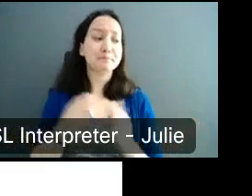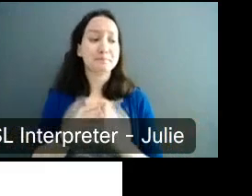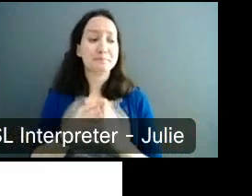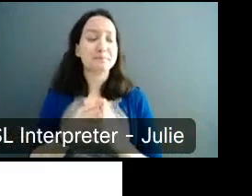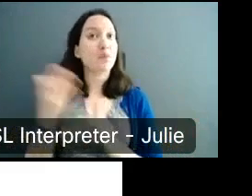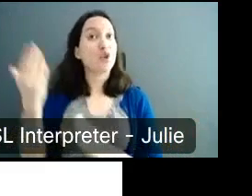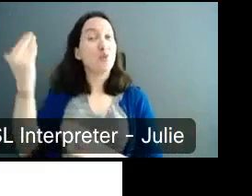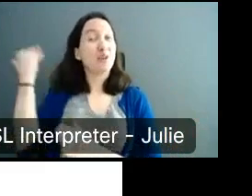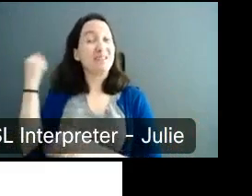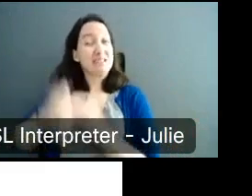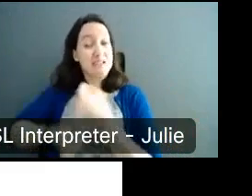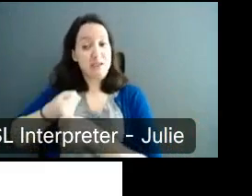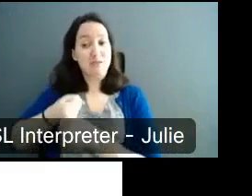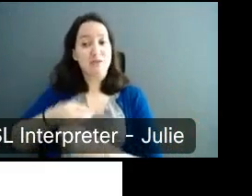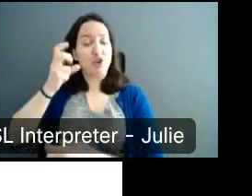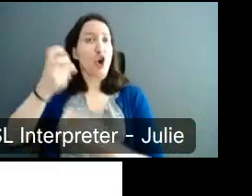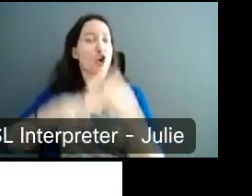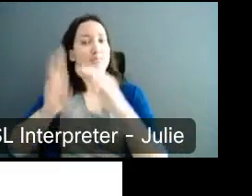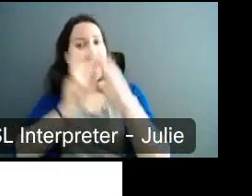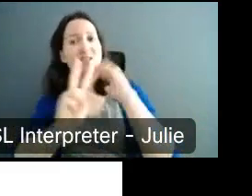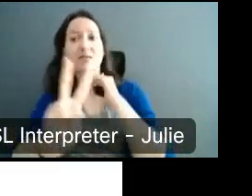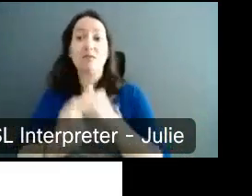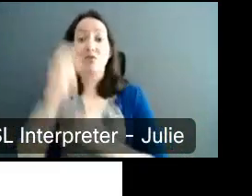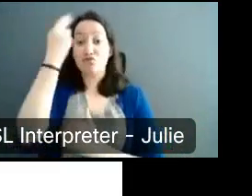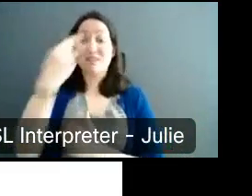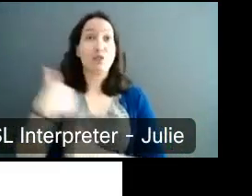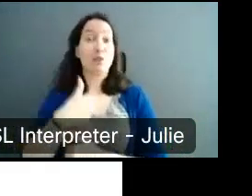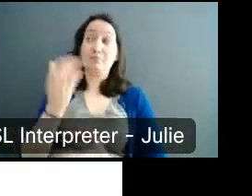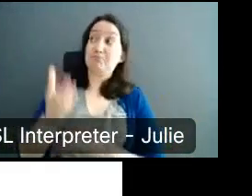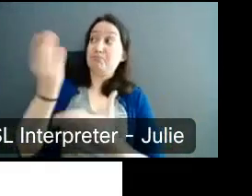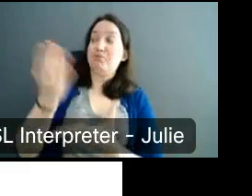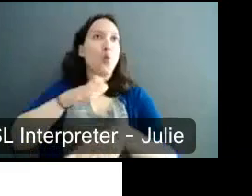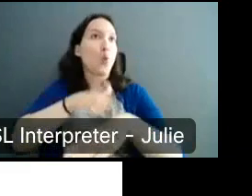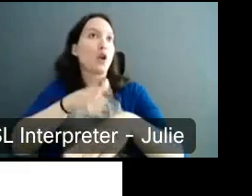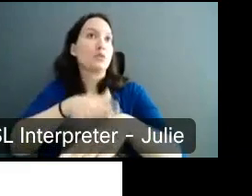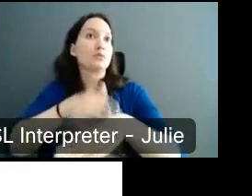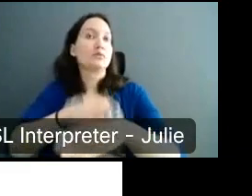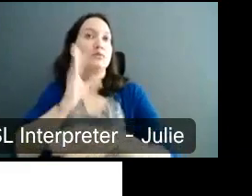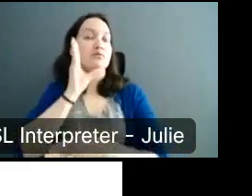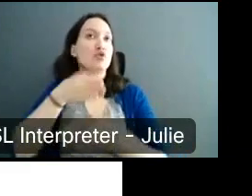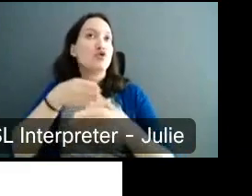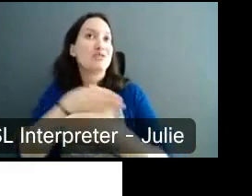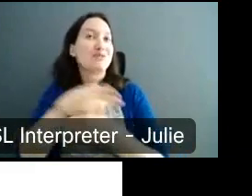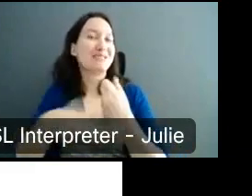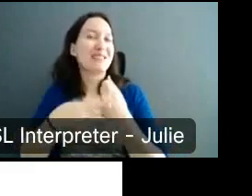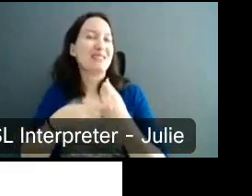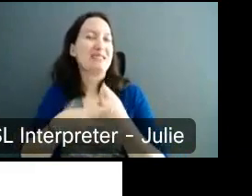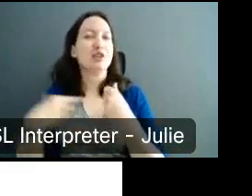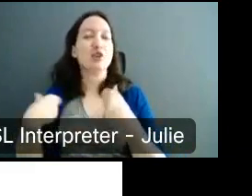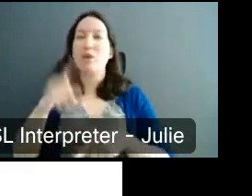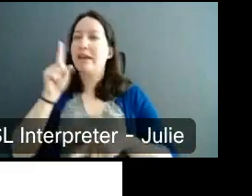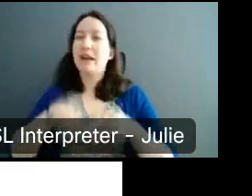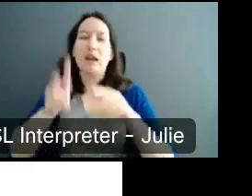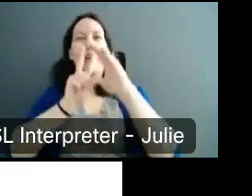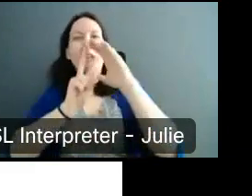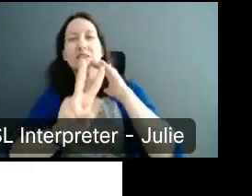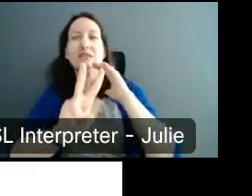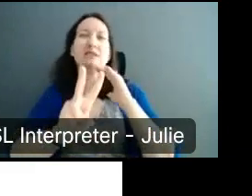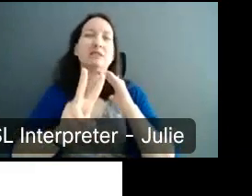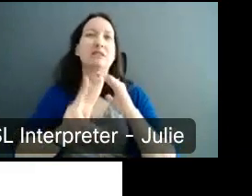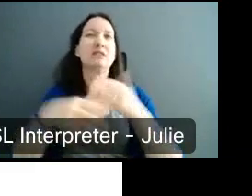And made it difficult to project. So, the reason we came forward warning about the future of our shared savings was our inability to project those very dynamic regional trends.